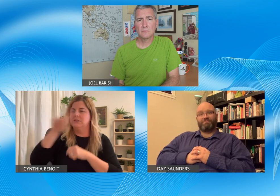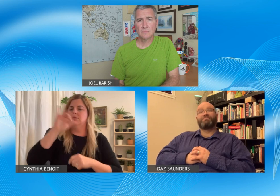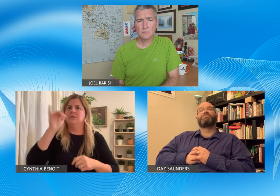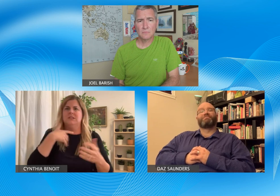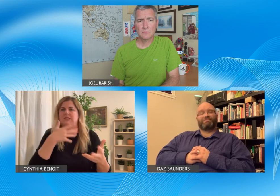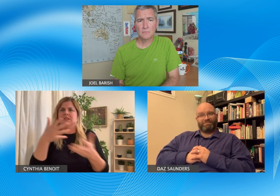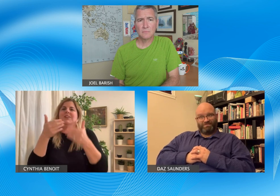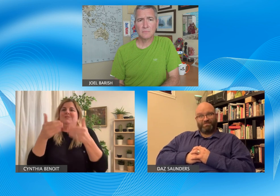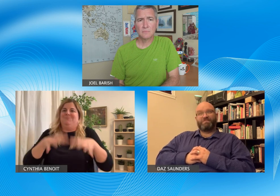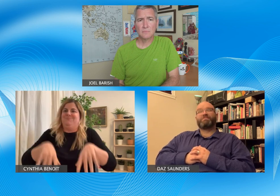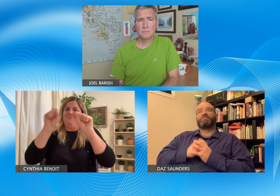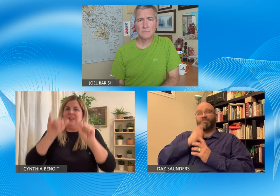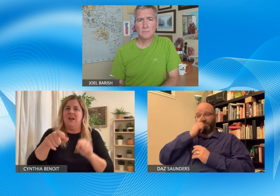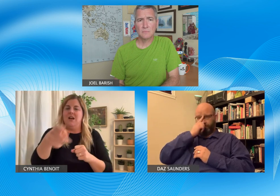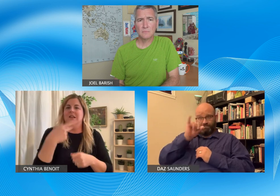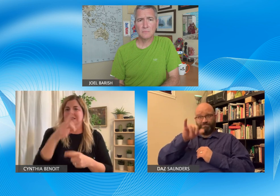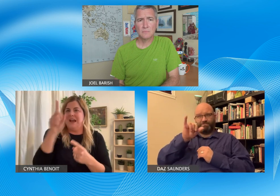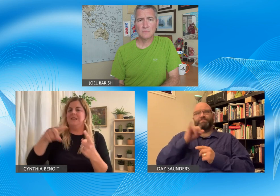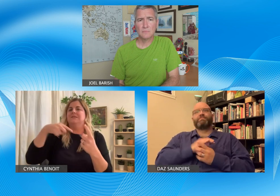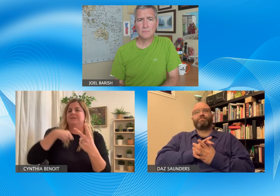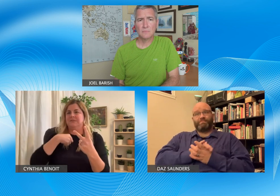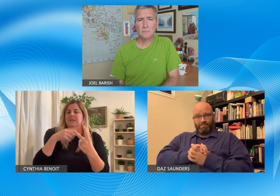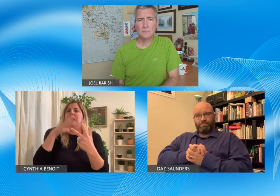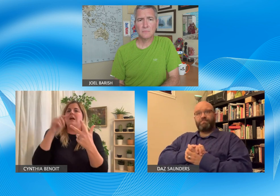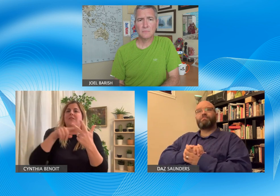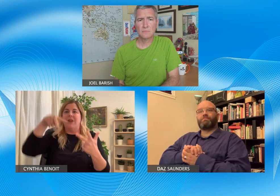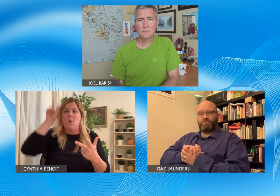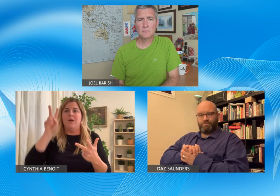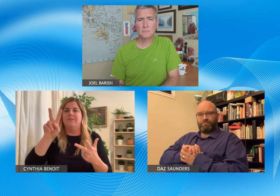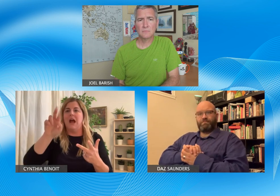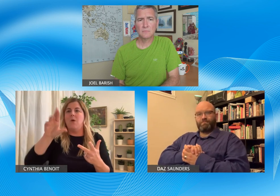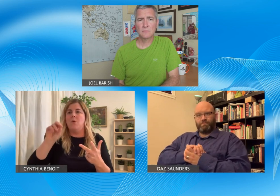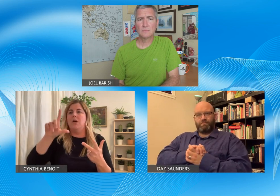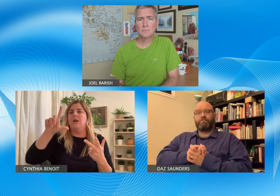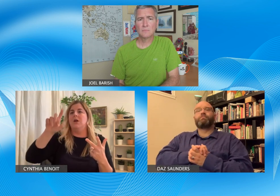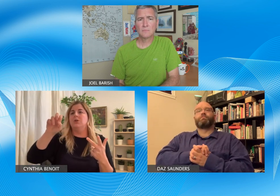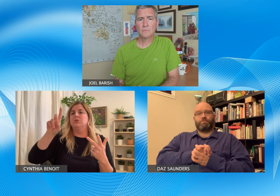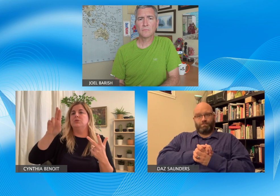We noticed there was a gap there, so we decided to host this conference. Daz, Véro Leduc and I organized it.